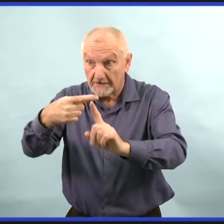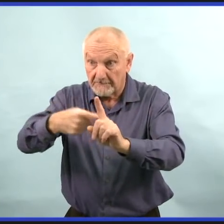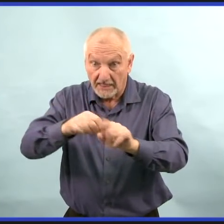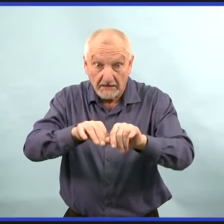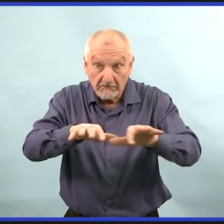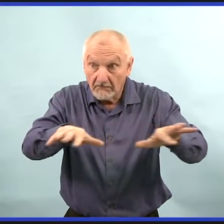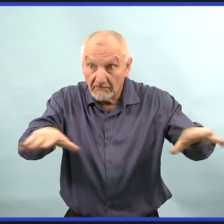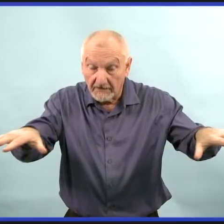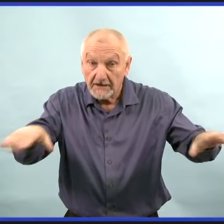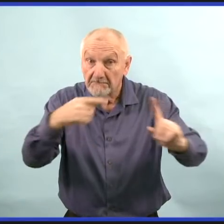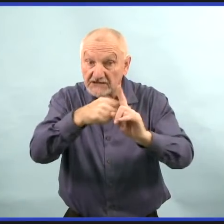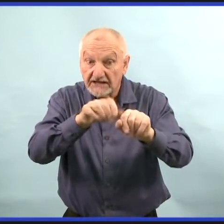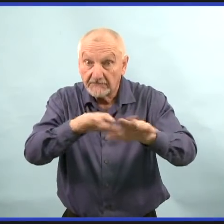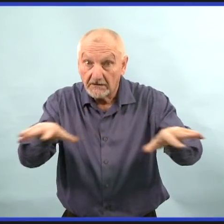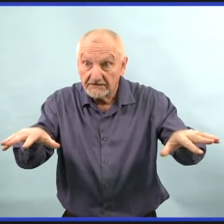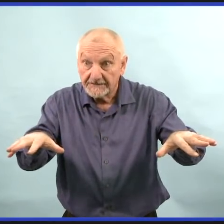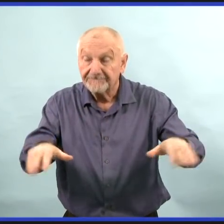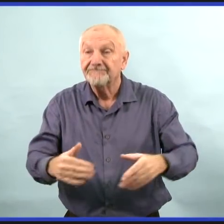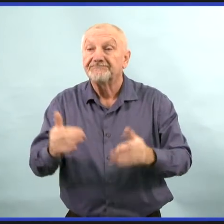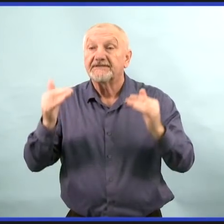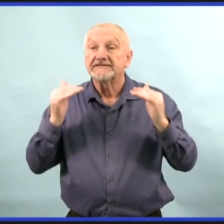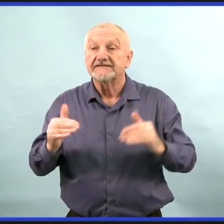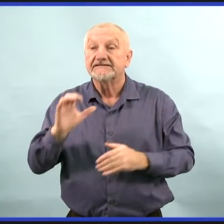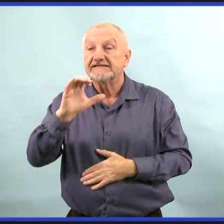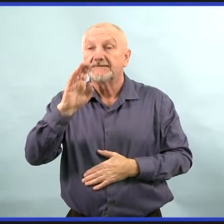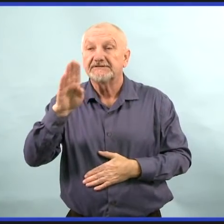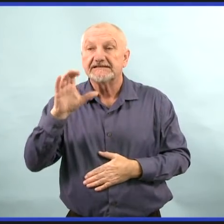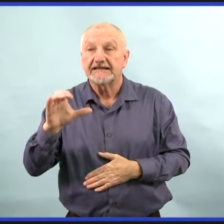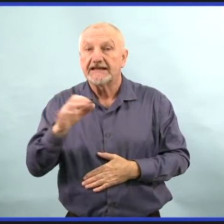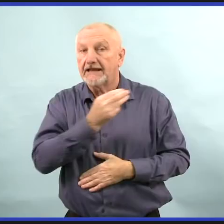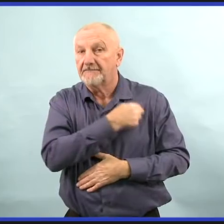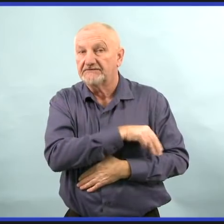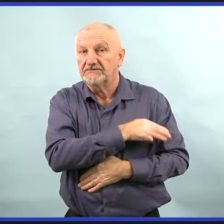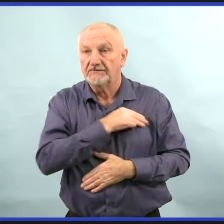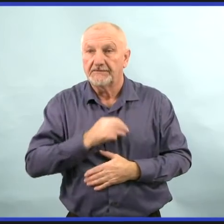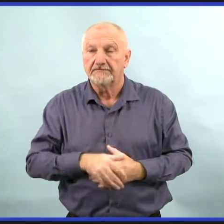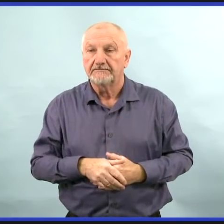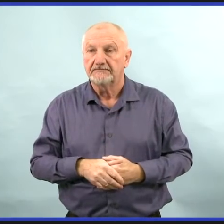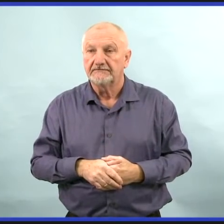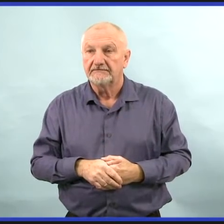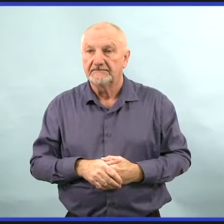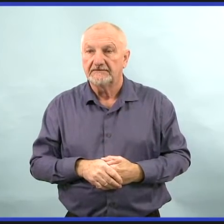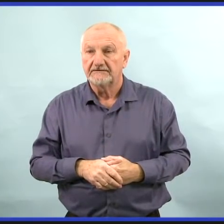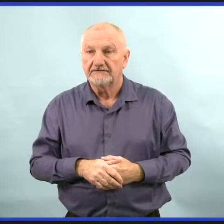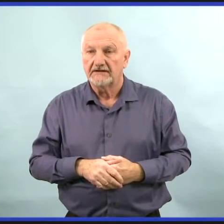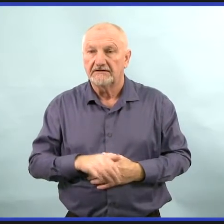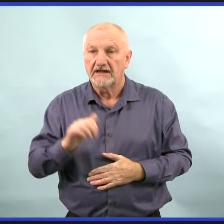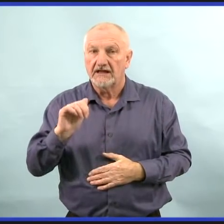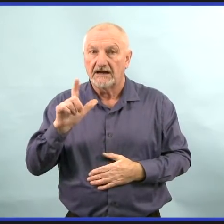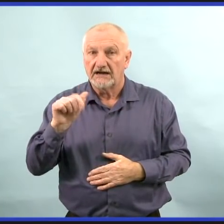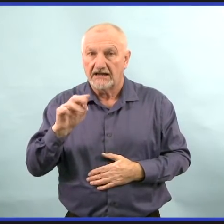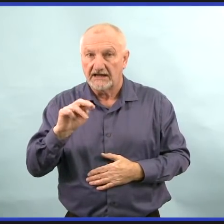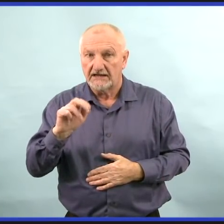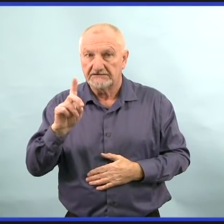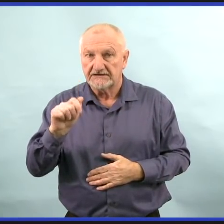up next from cbc manitoba alana hi dr rusin is the province having to do anything